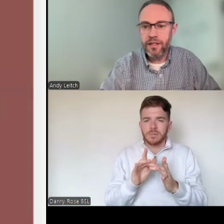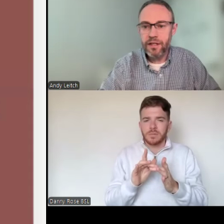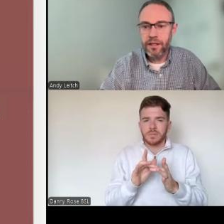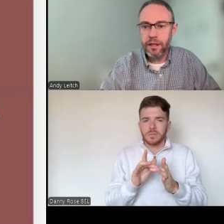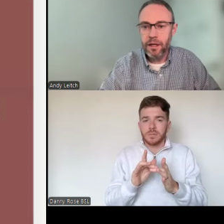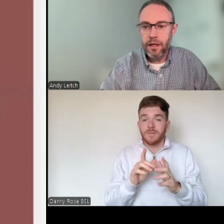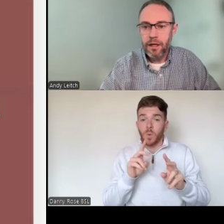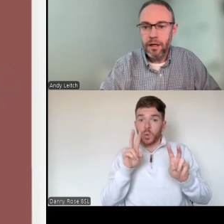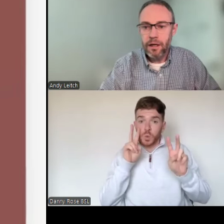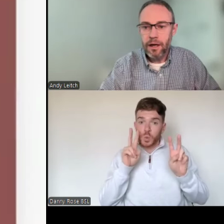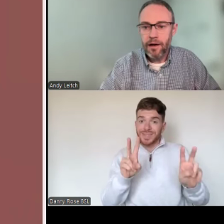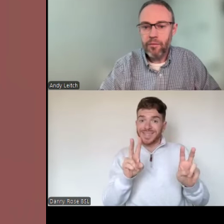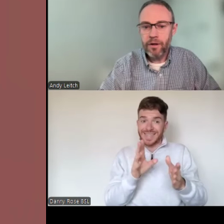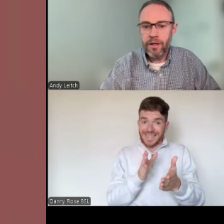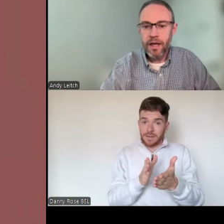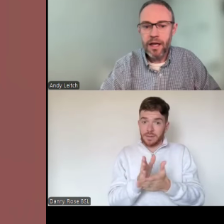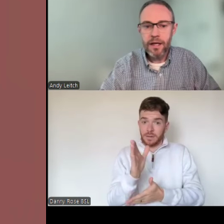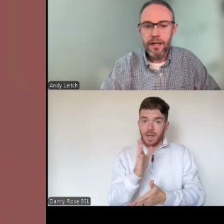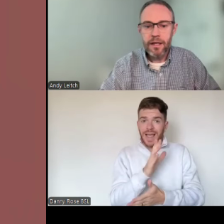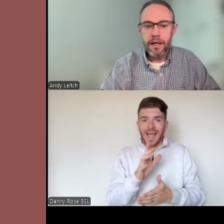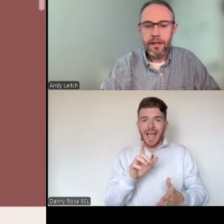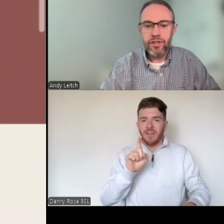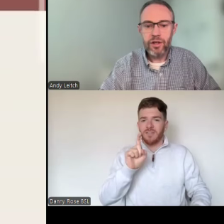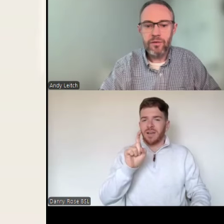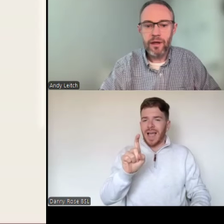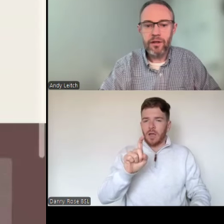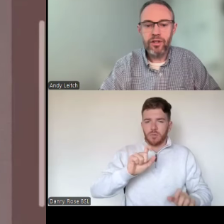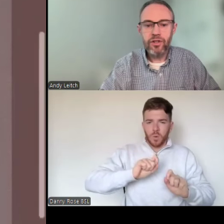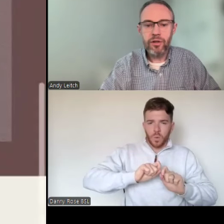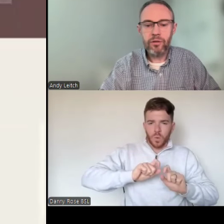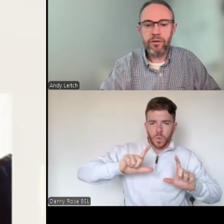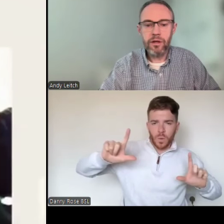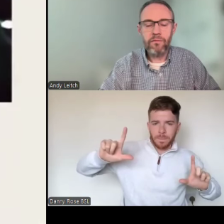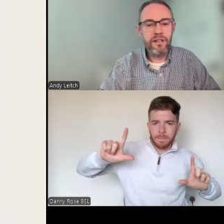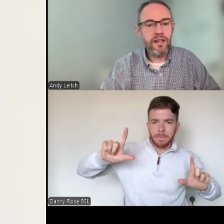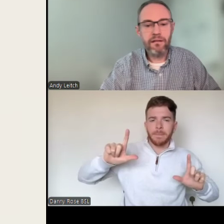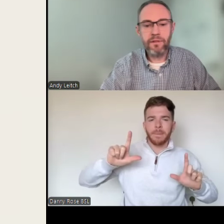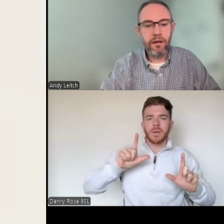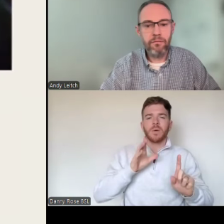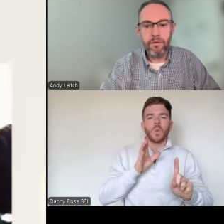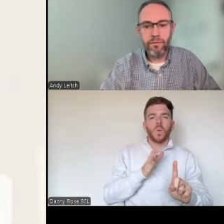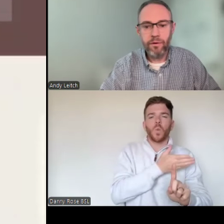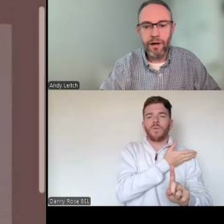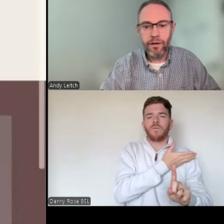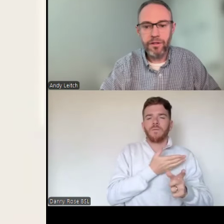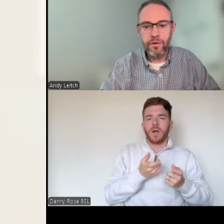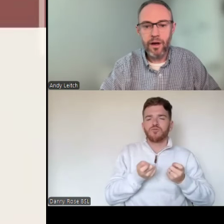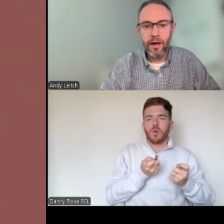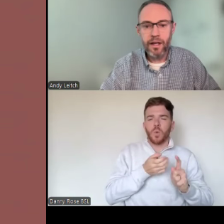there's a little arrow button here. This shows it without the controls. Obviously, we've rattled through this quite quickly.